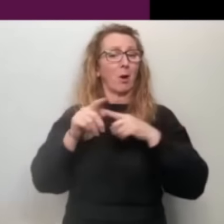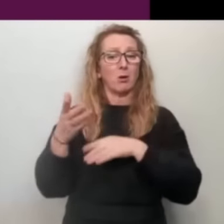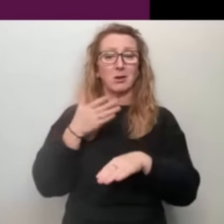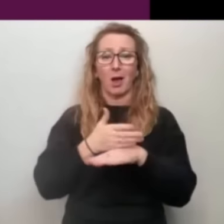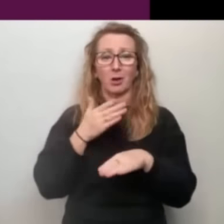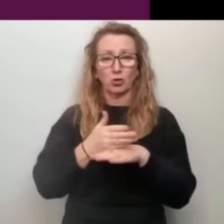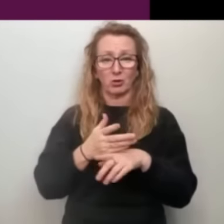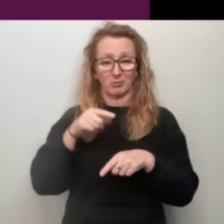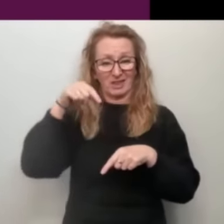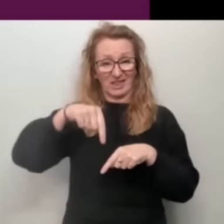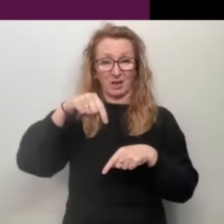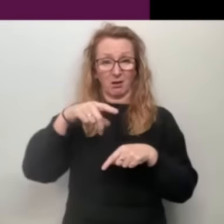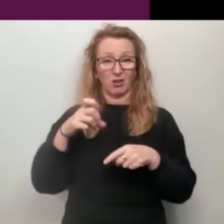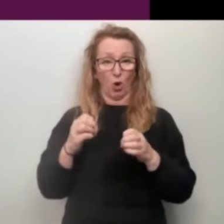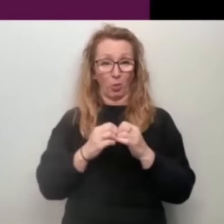with Coalbrookdale as the backdrop.